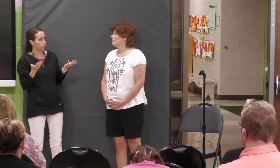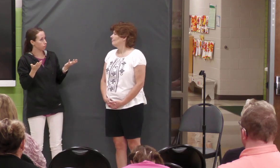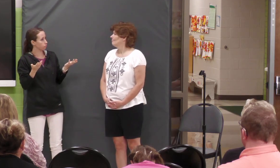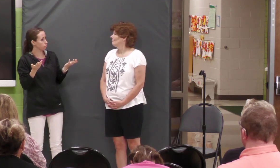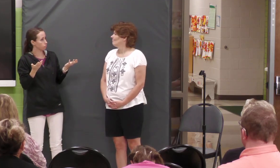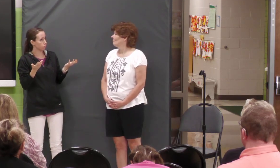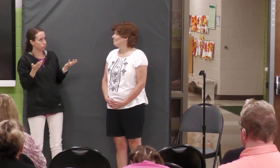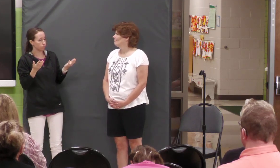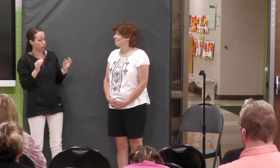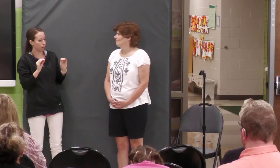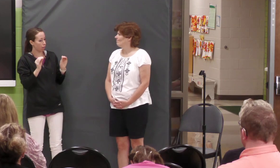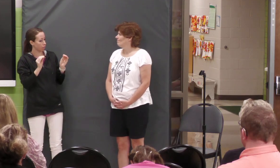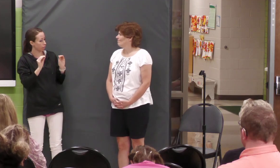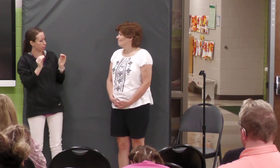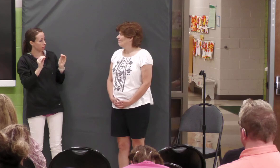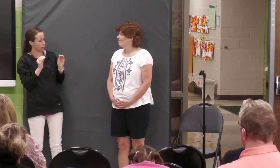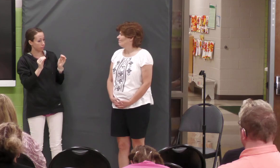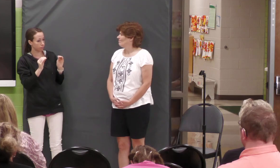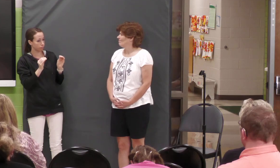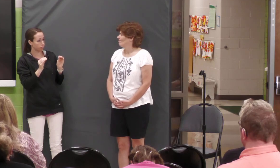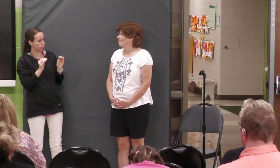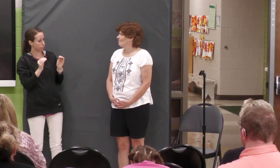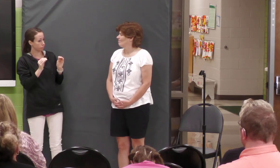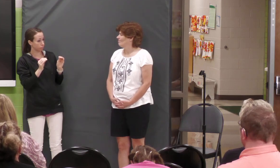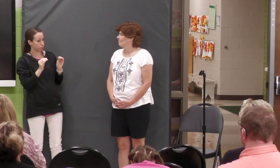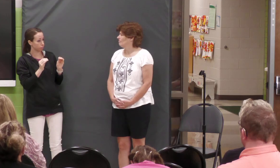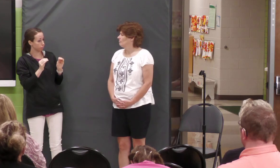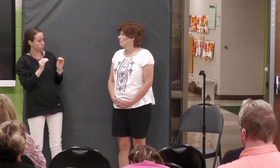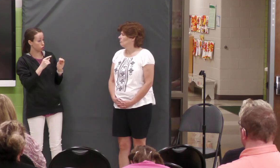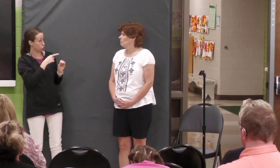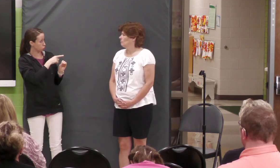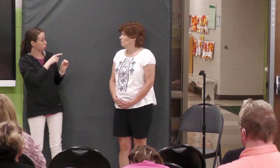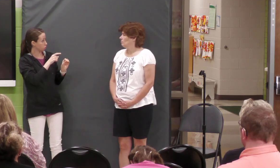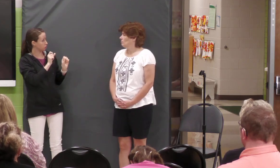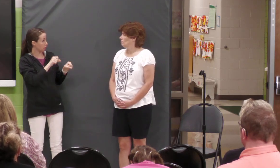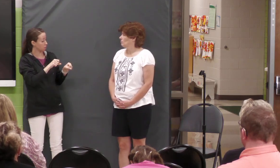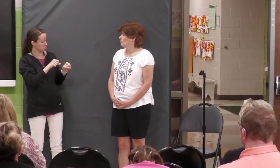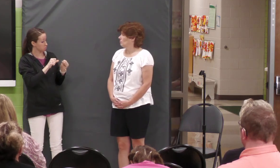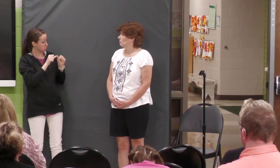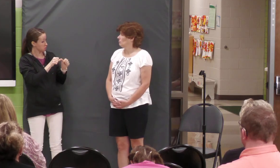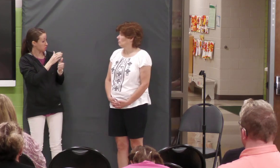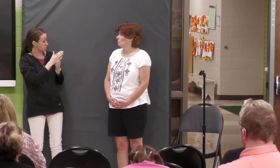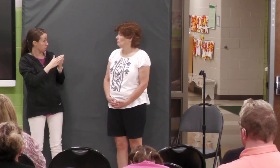uh prohibits you from doing activities you've traditionally done but we want